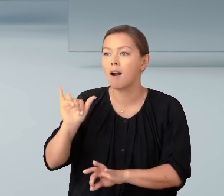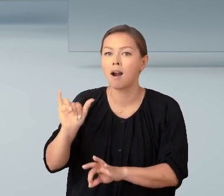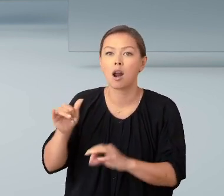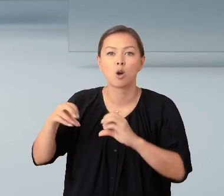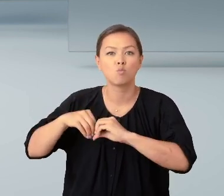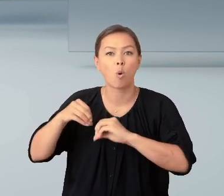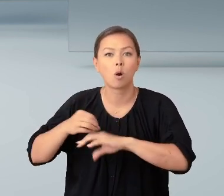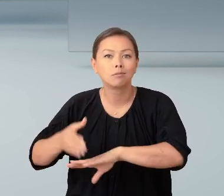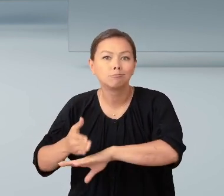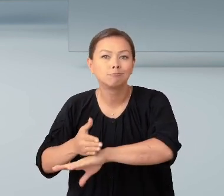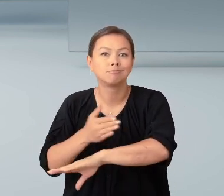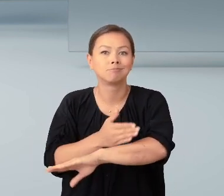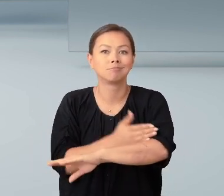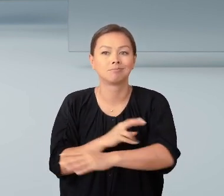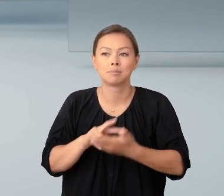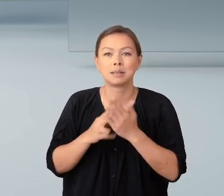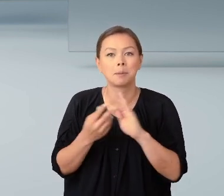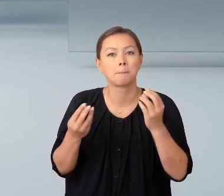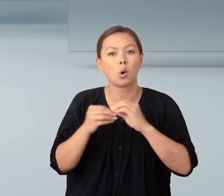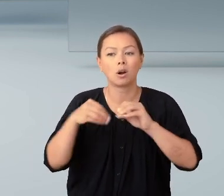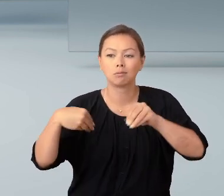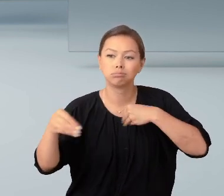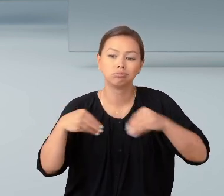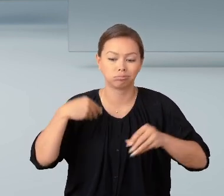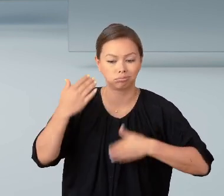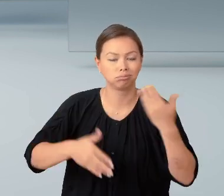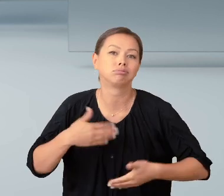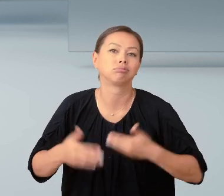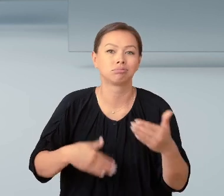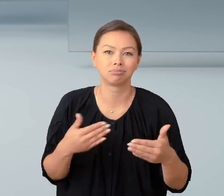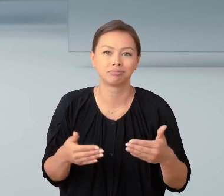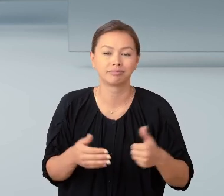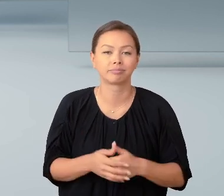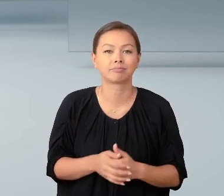and proactive organization. Cost efficiency. Because Business